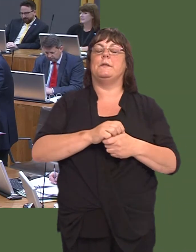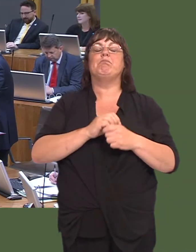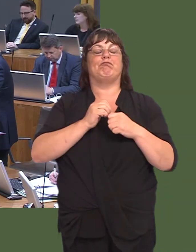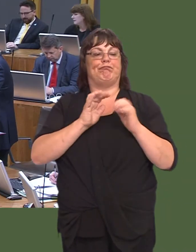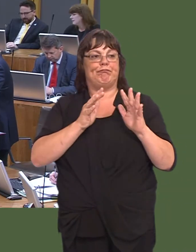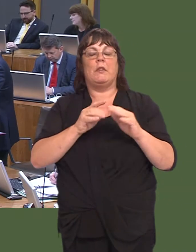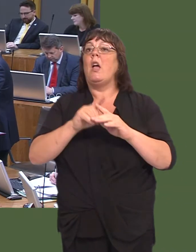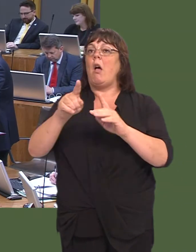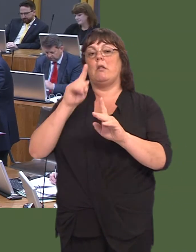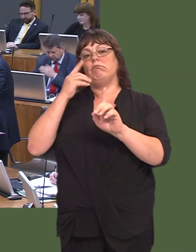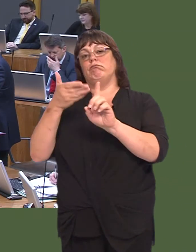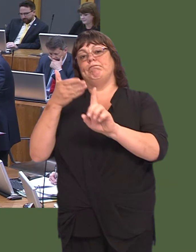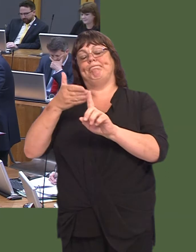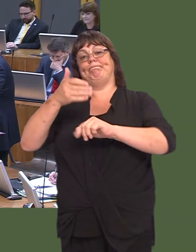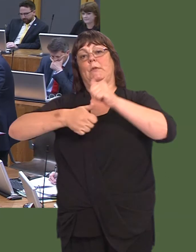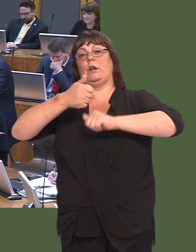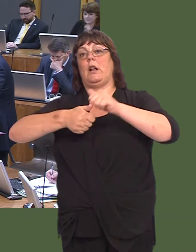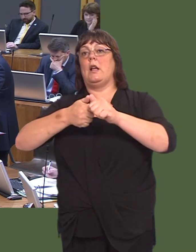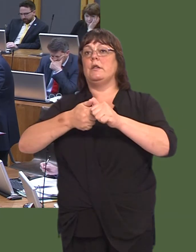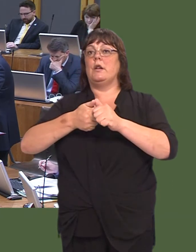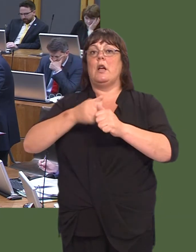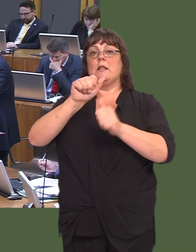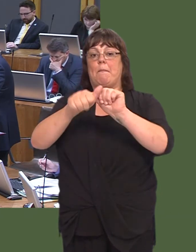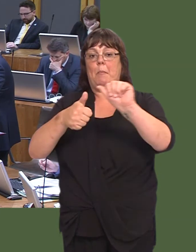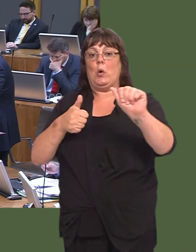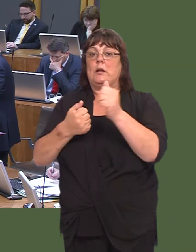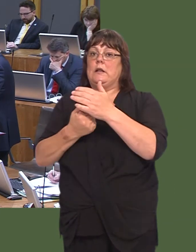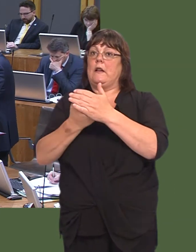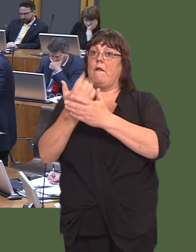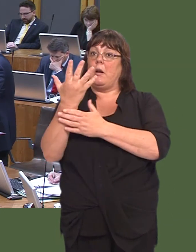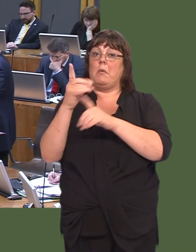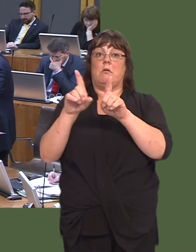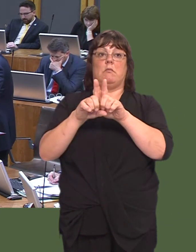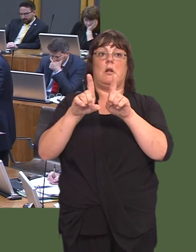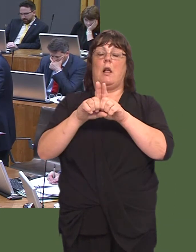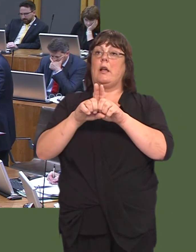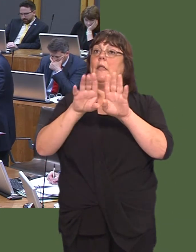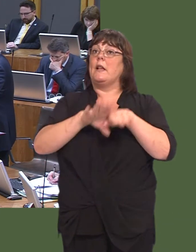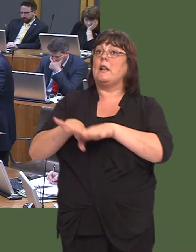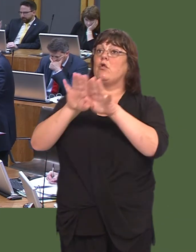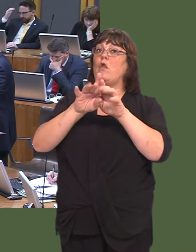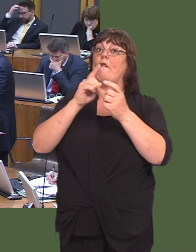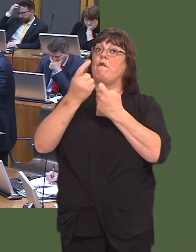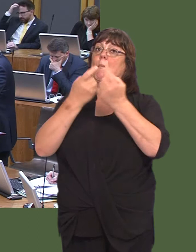I fully recognise the importance of sporting development. The national football centre is in Newport, of course; the Football Association of Wales